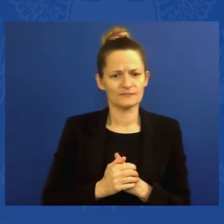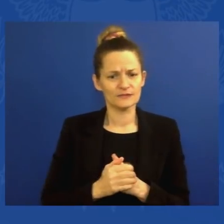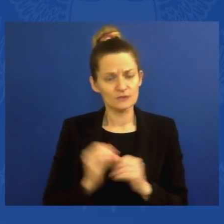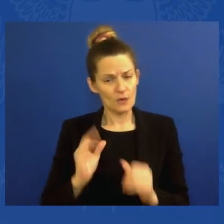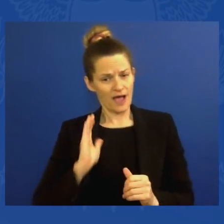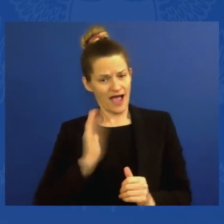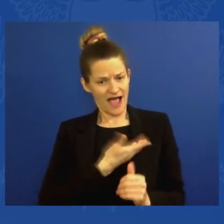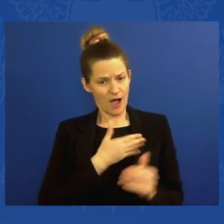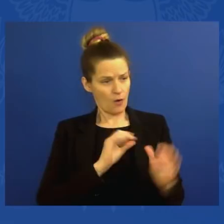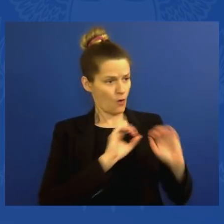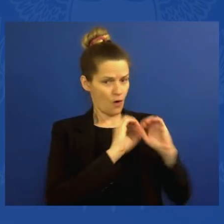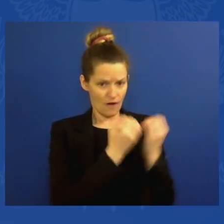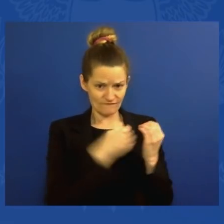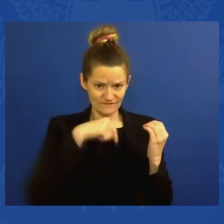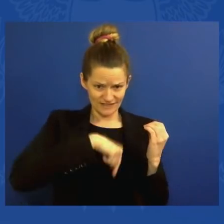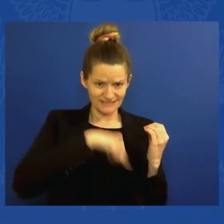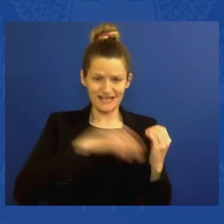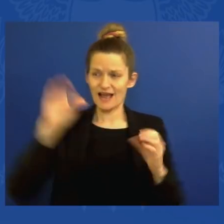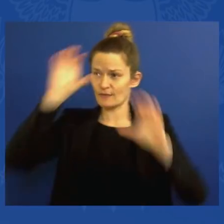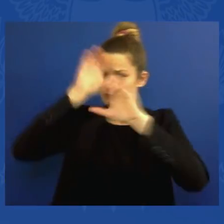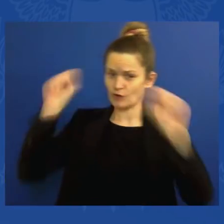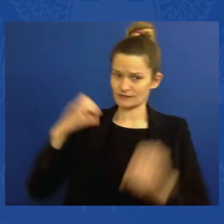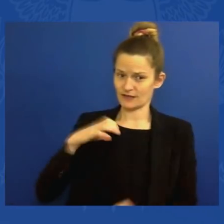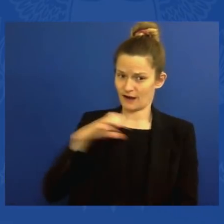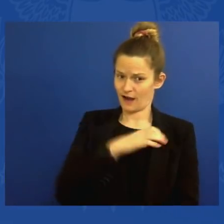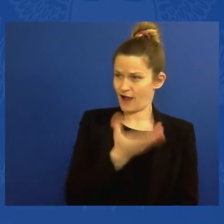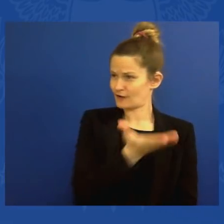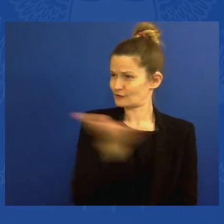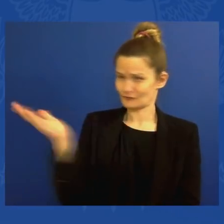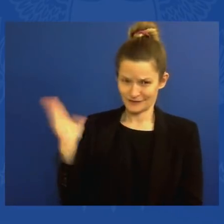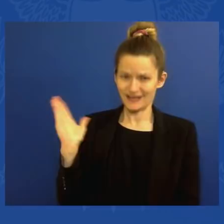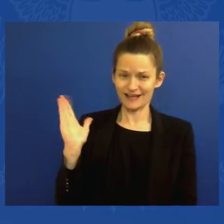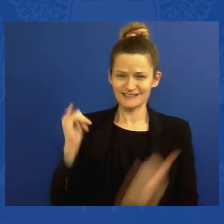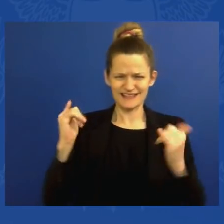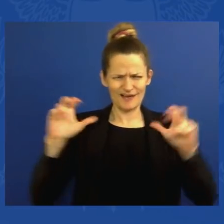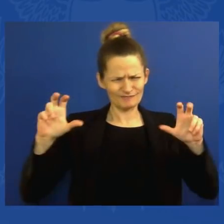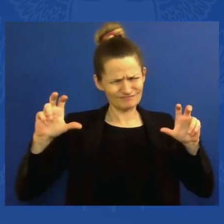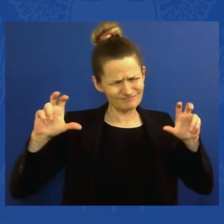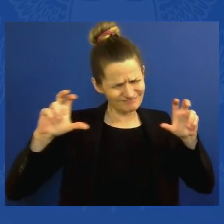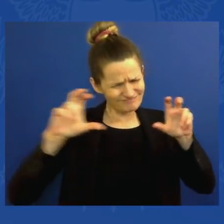in building a Better America, modernizing airports, bridges and rail,